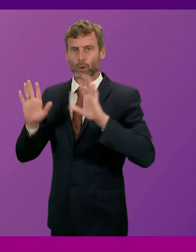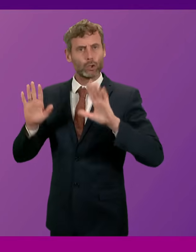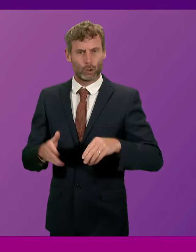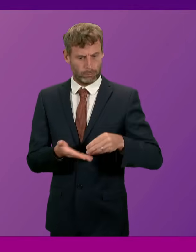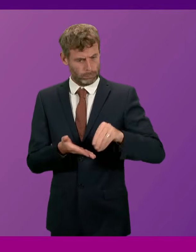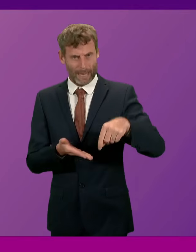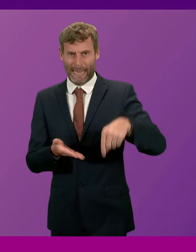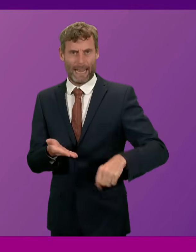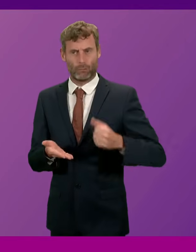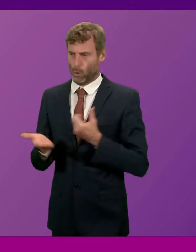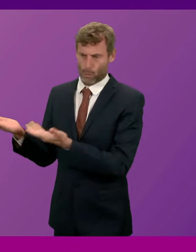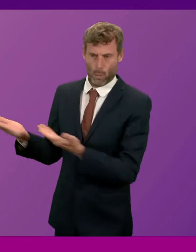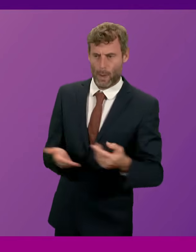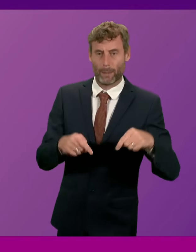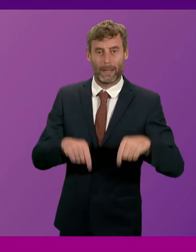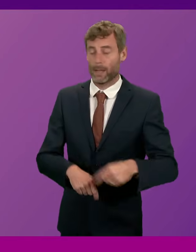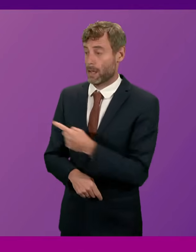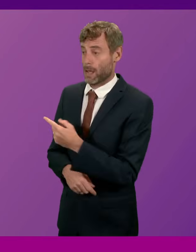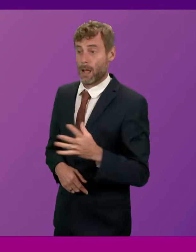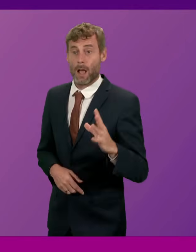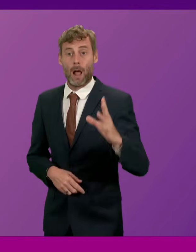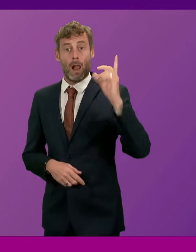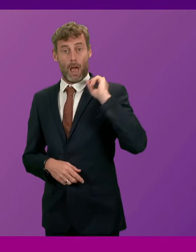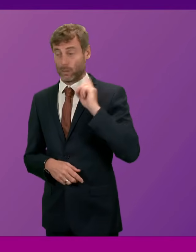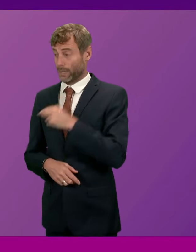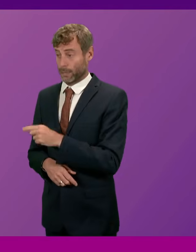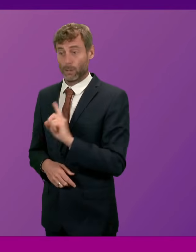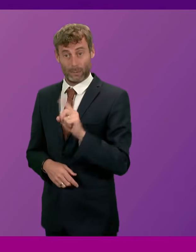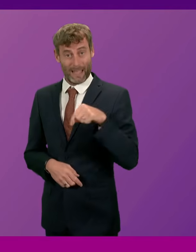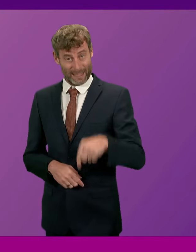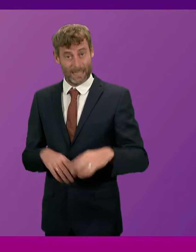Last week, Palestinians celebrated when this Parliament took the historic decision to pass